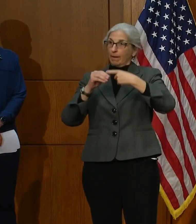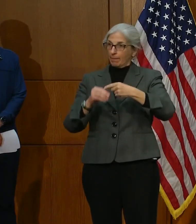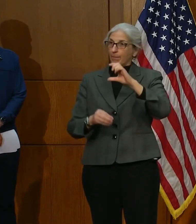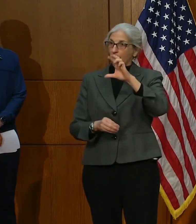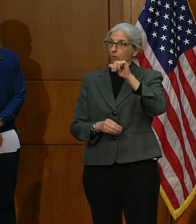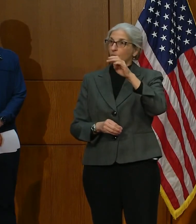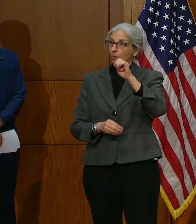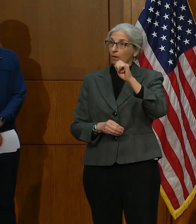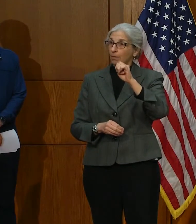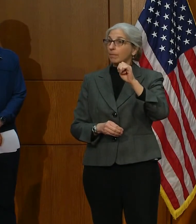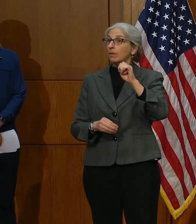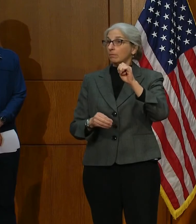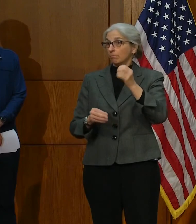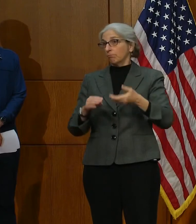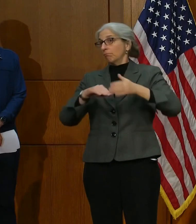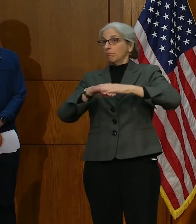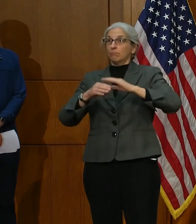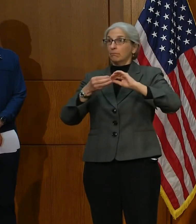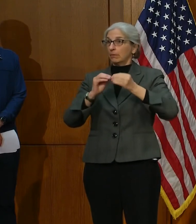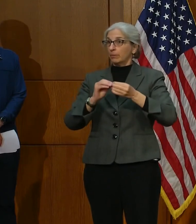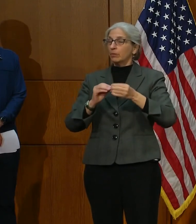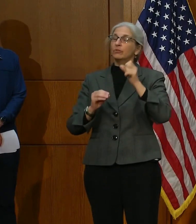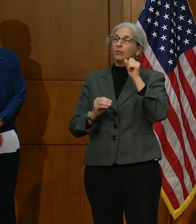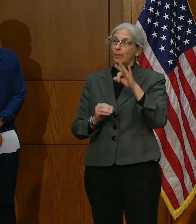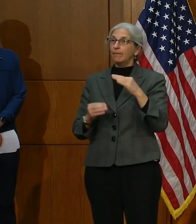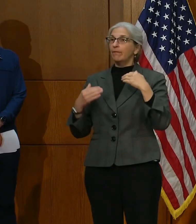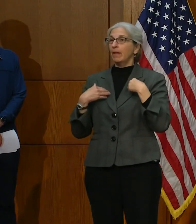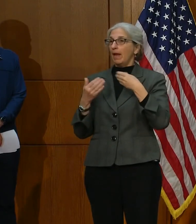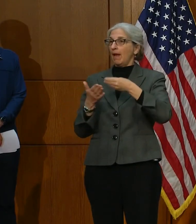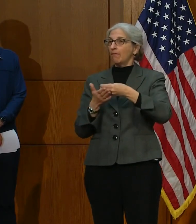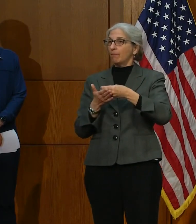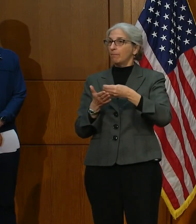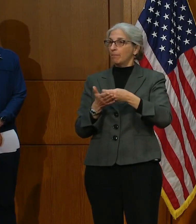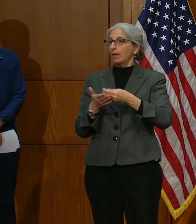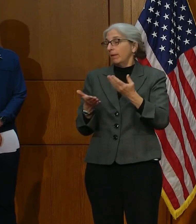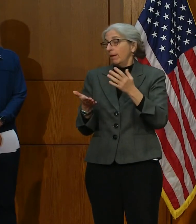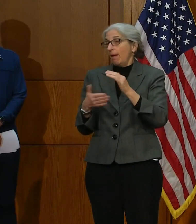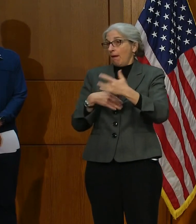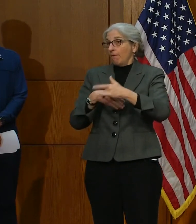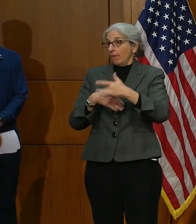TAKING THAT SERIOUSLY AS WELL. AND IF THEY'RE. IF THERE'S REVENUE, OUR RESOURCE IS THAT